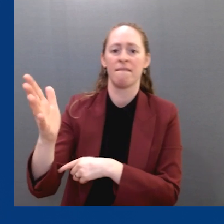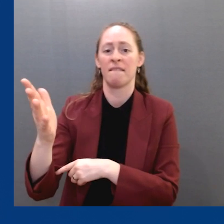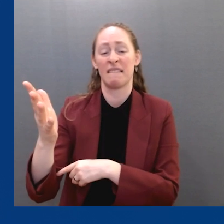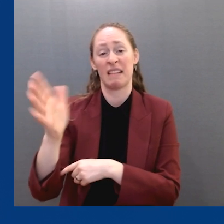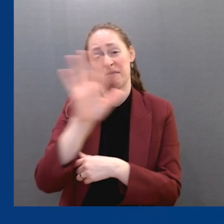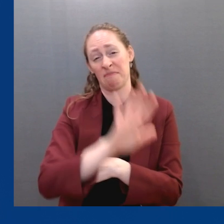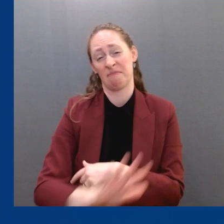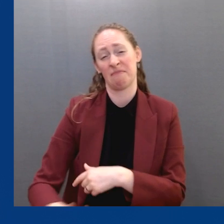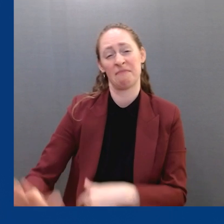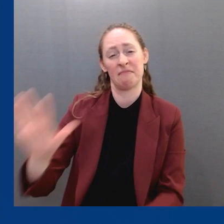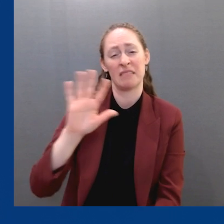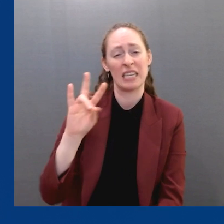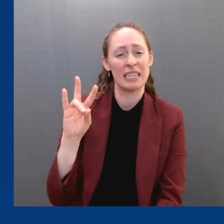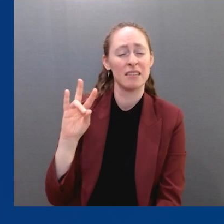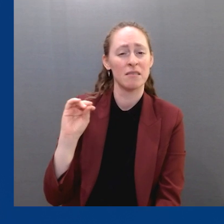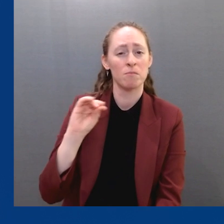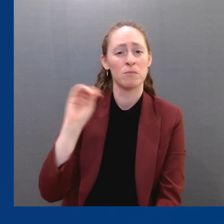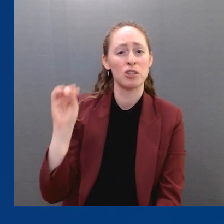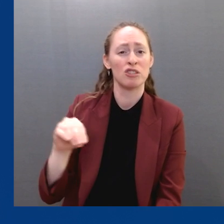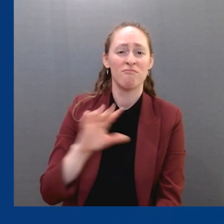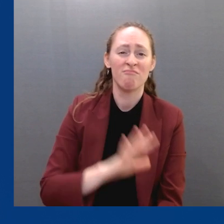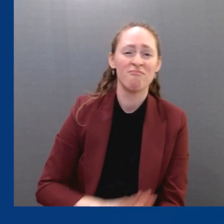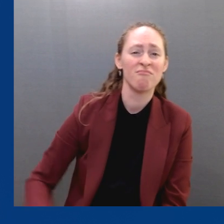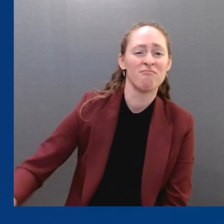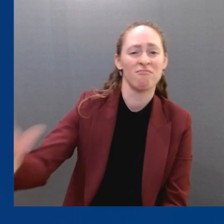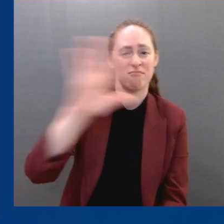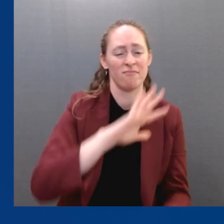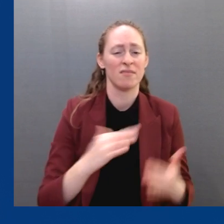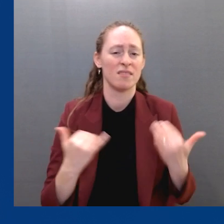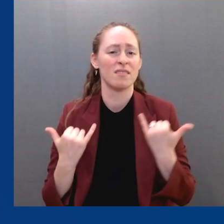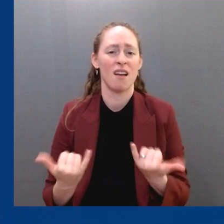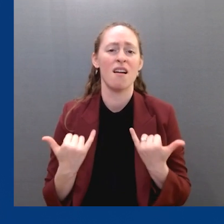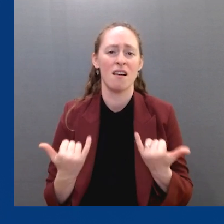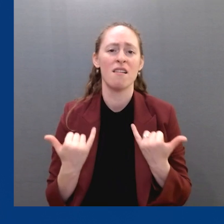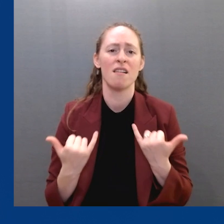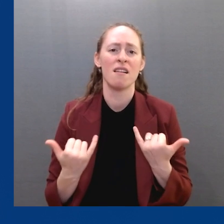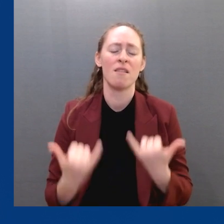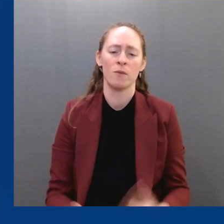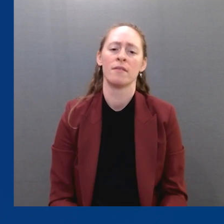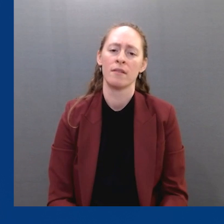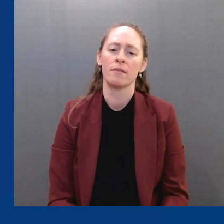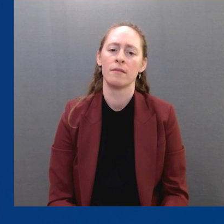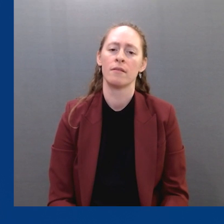whereas the BA-5 is more than half. And as you'll be hearing from the CDC,